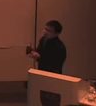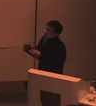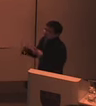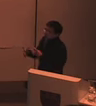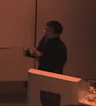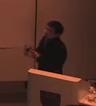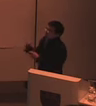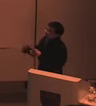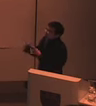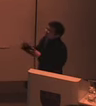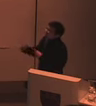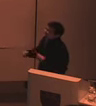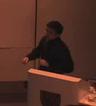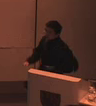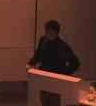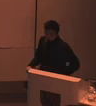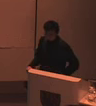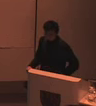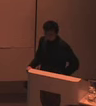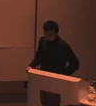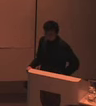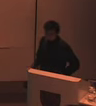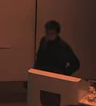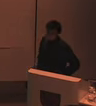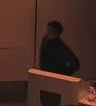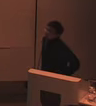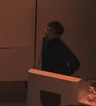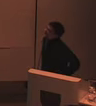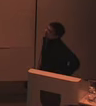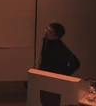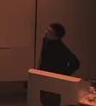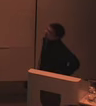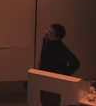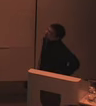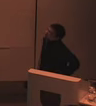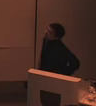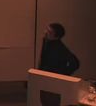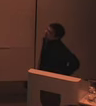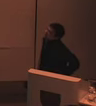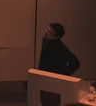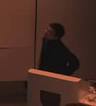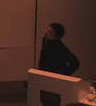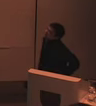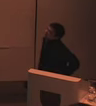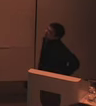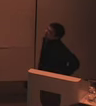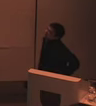And then again and again. But, of course, we have to draw many, many drawings